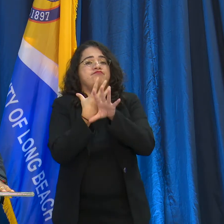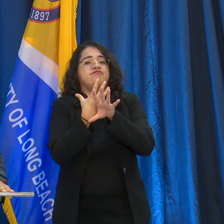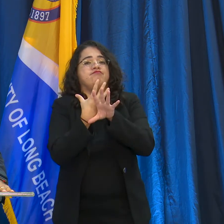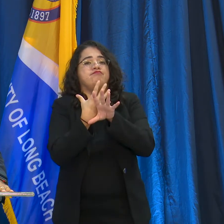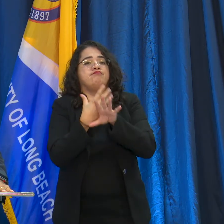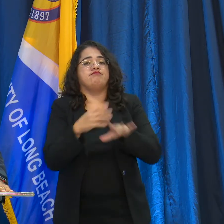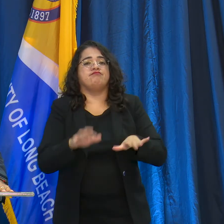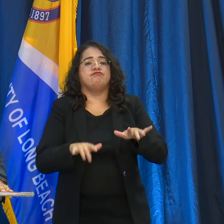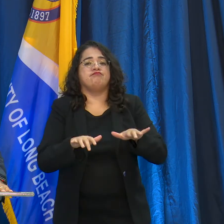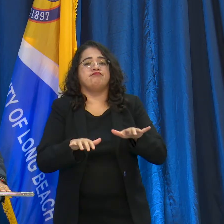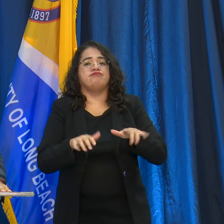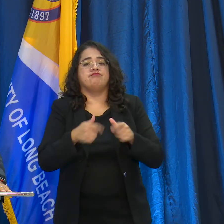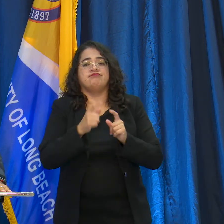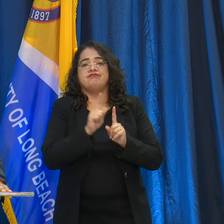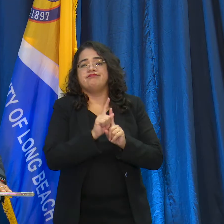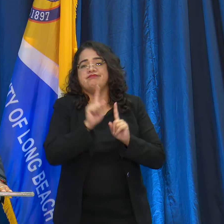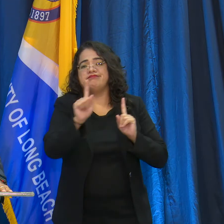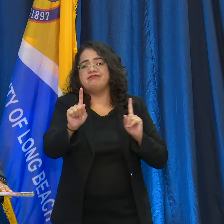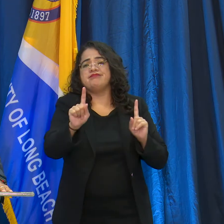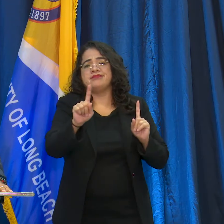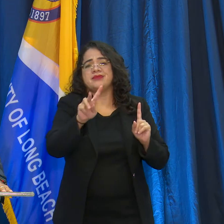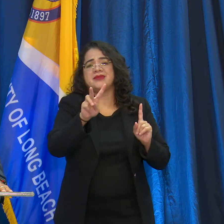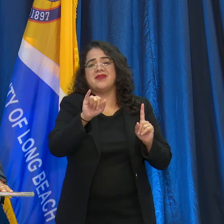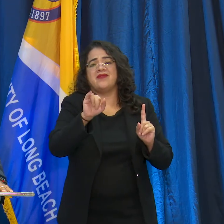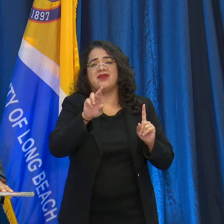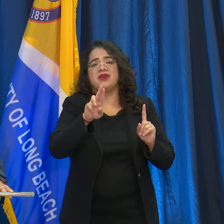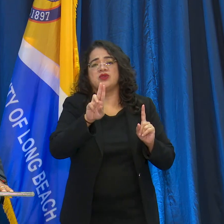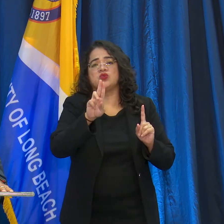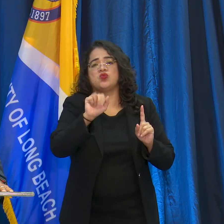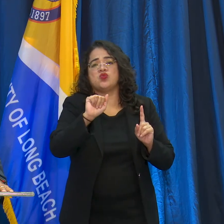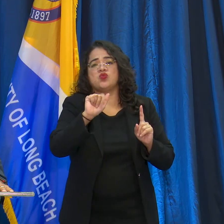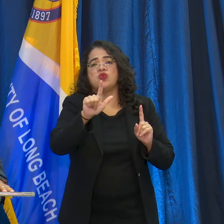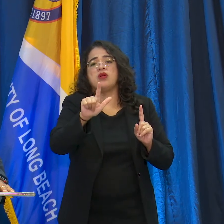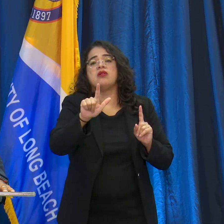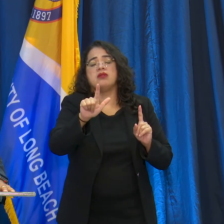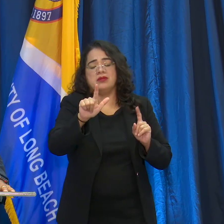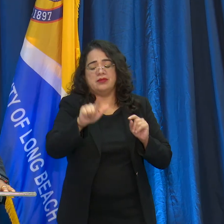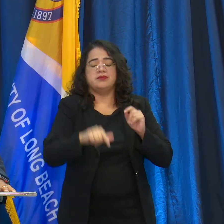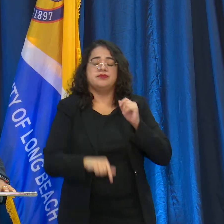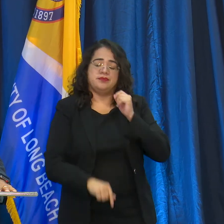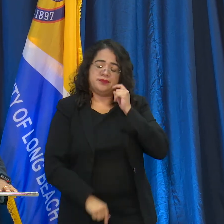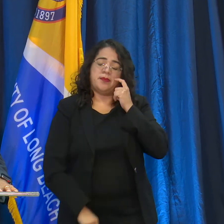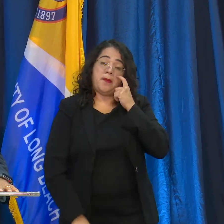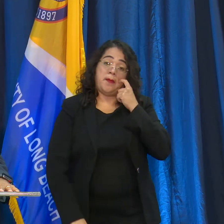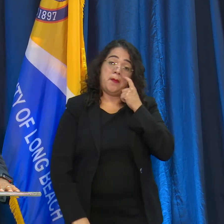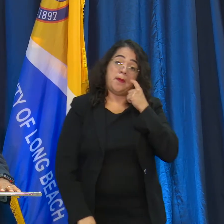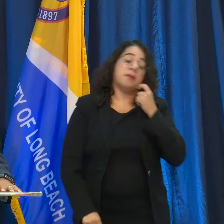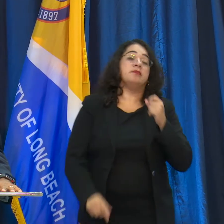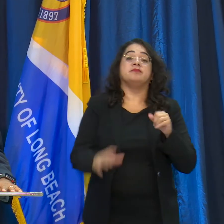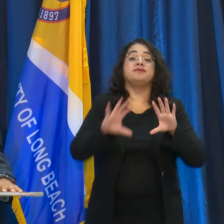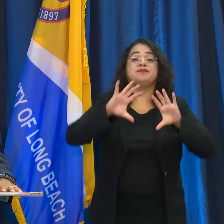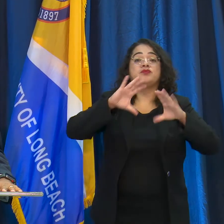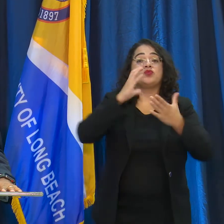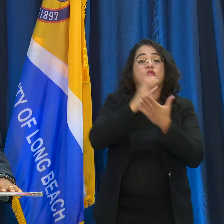but I want to make sure the community is also aware that beginning the school year, classes will be